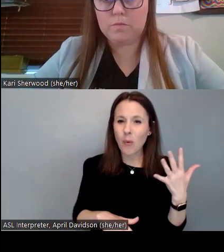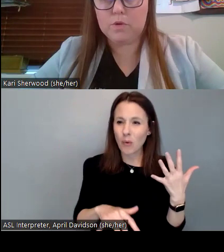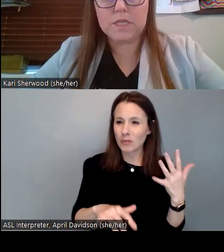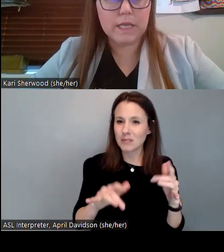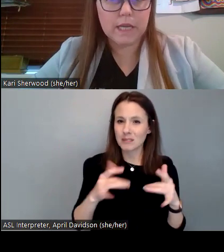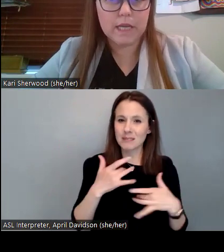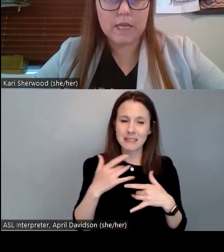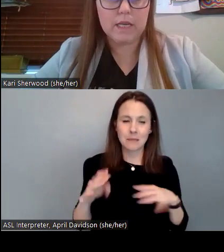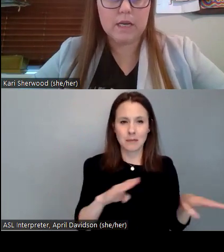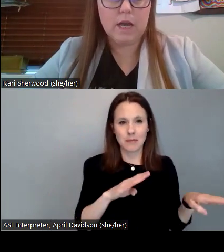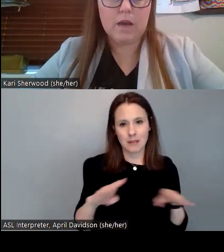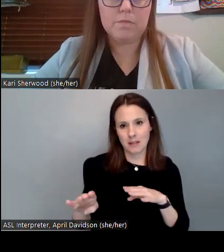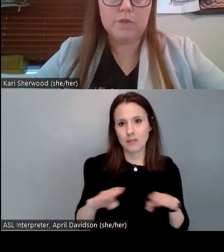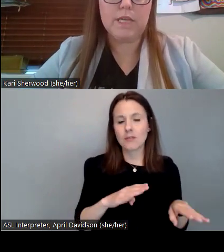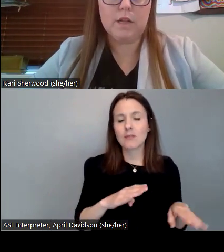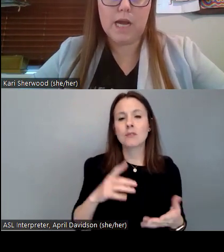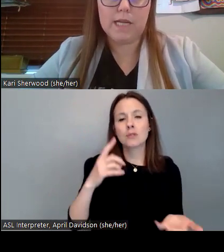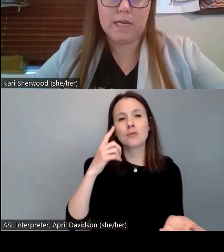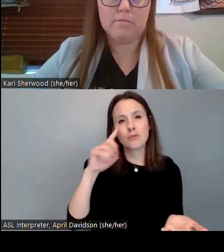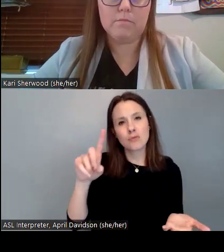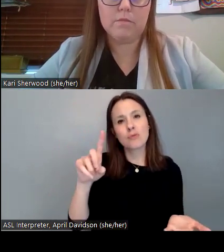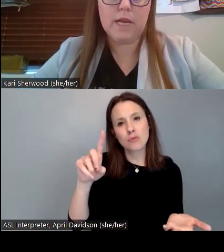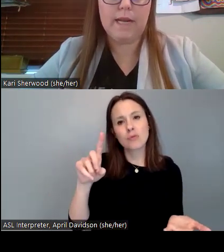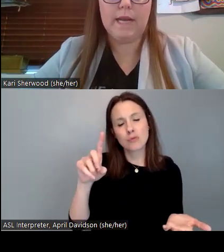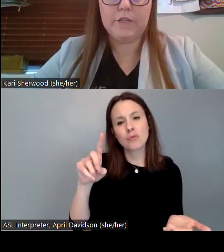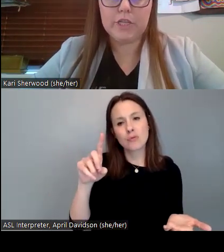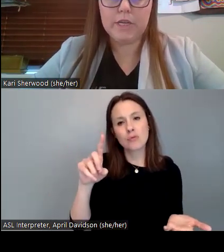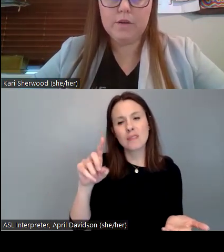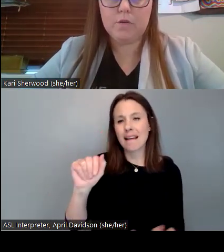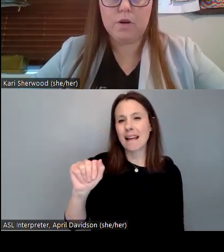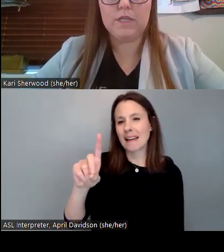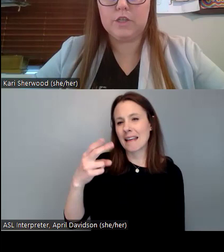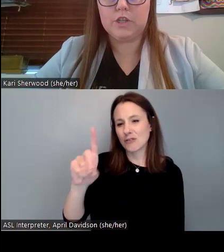mostly in, you'll see it a lot in ADHD or attention